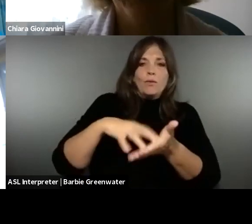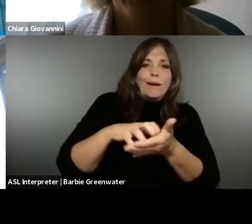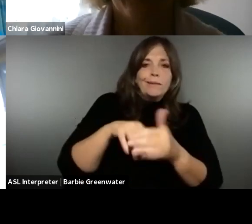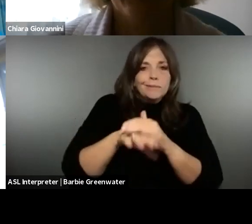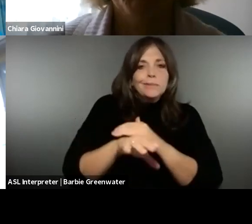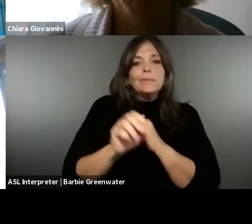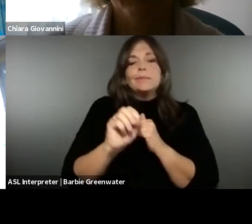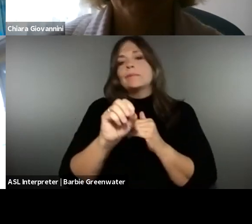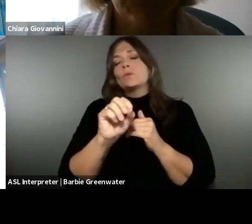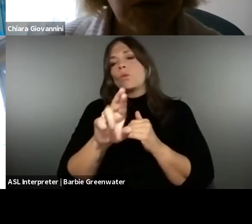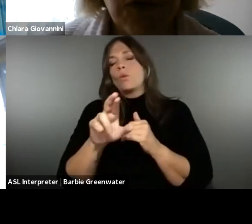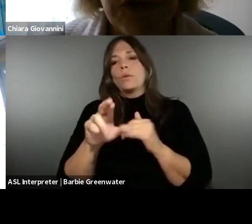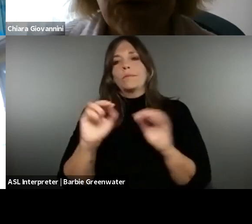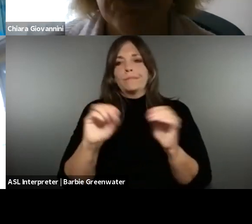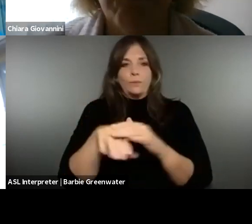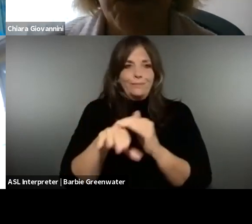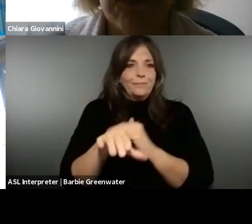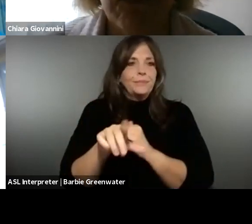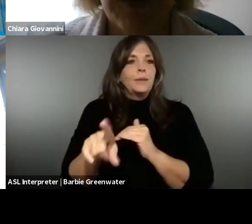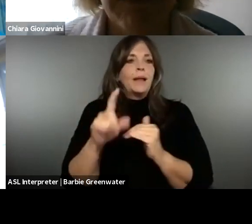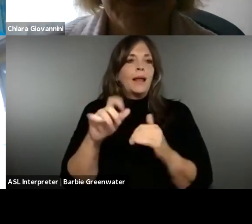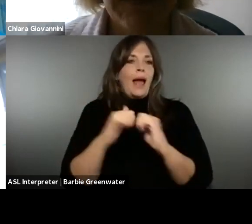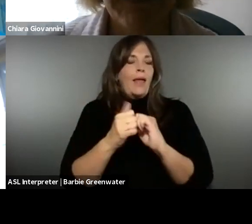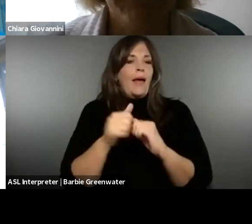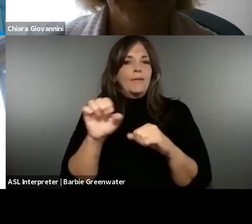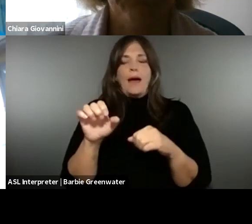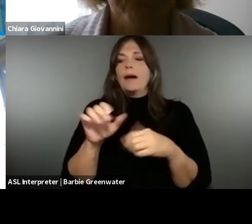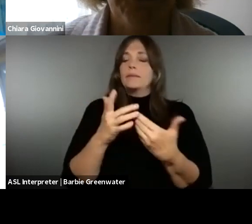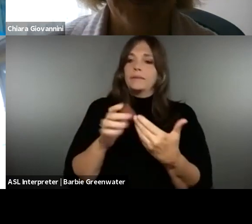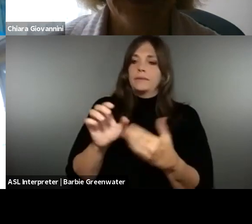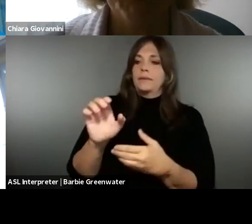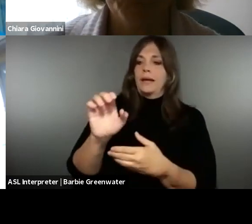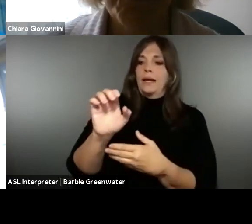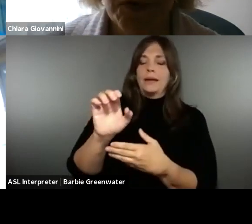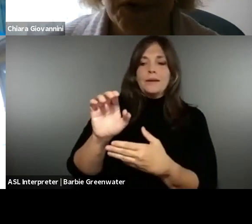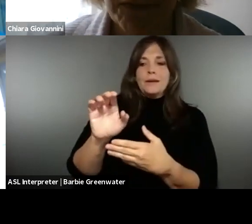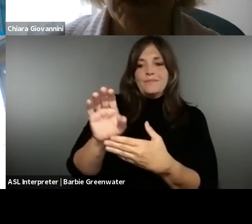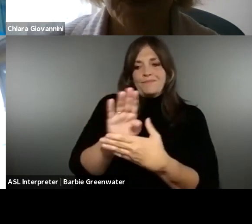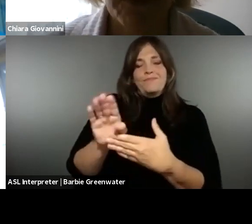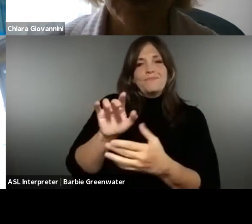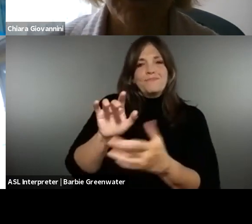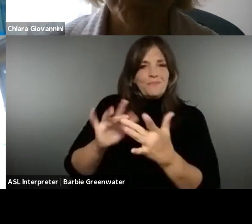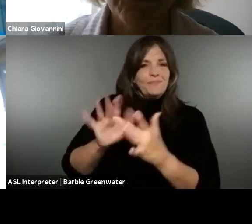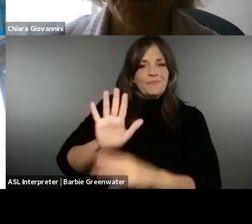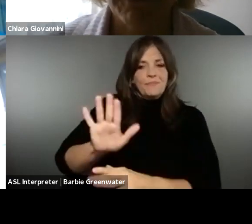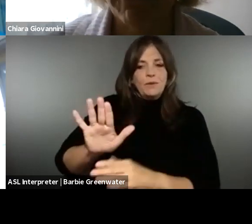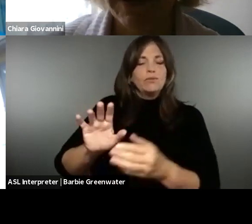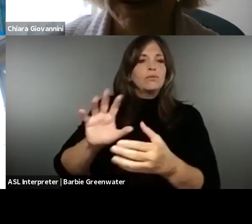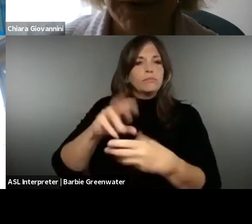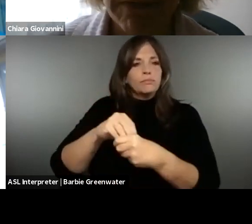has been present in the E-commerce experience, for example. But also the